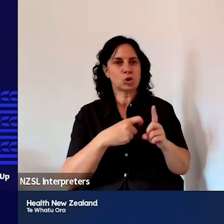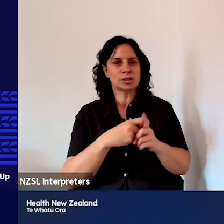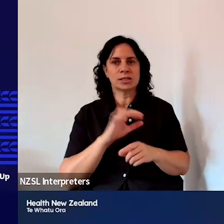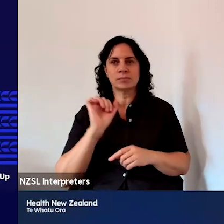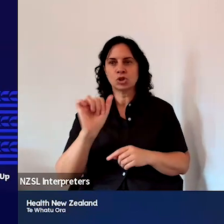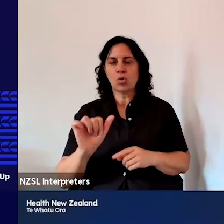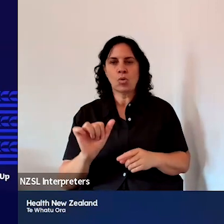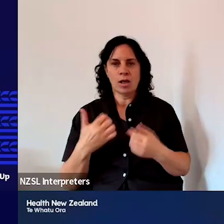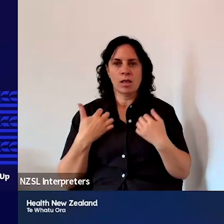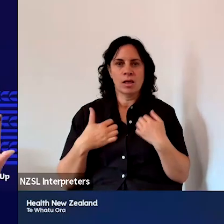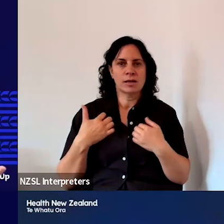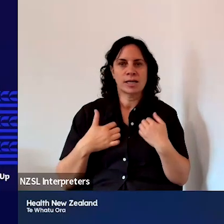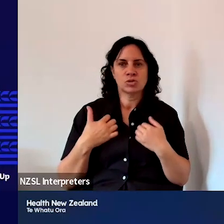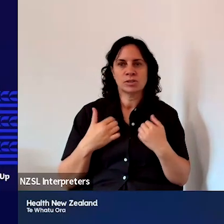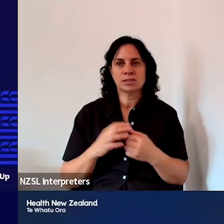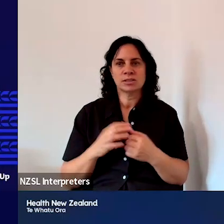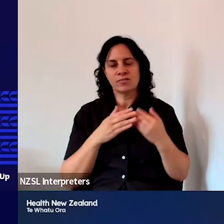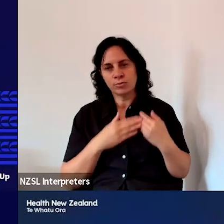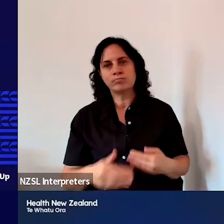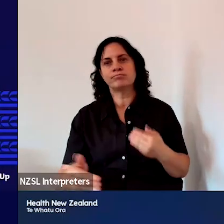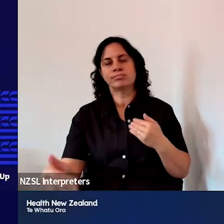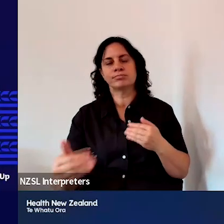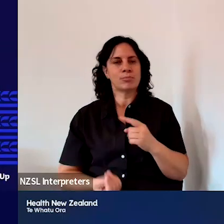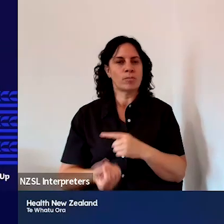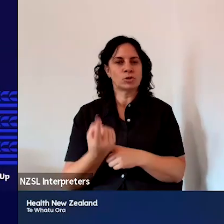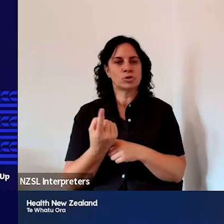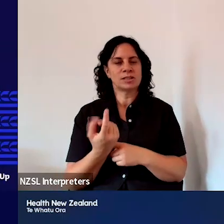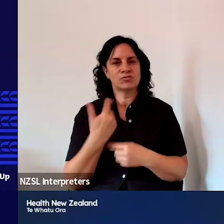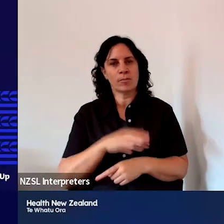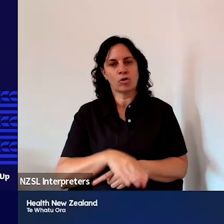in the longitudinal opportunities from growing up in New Zealand